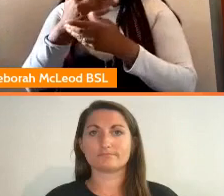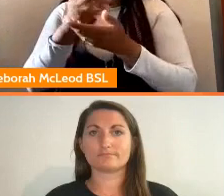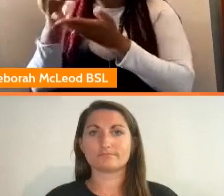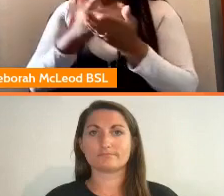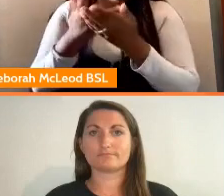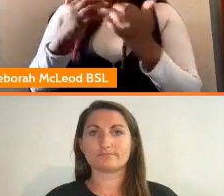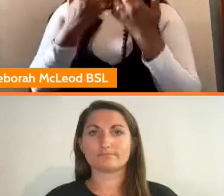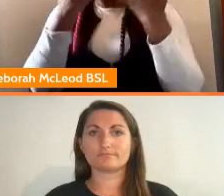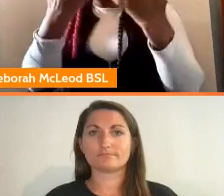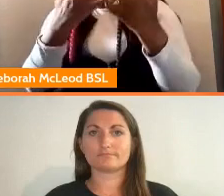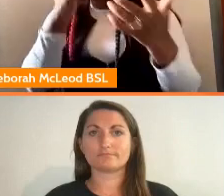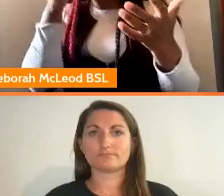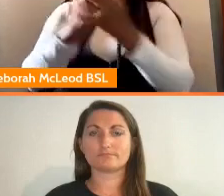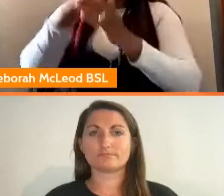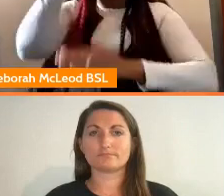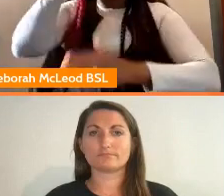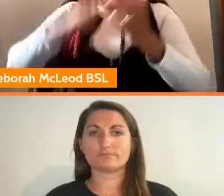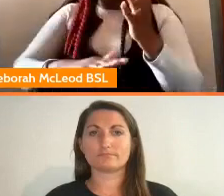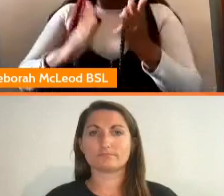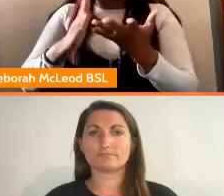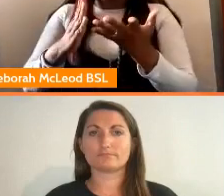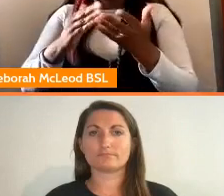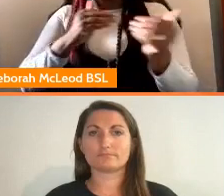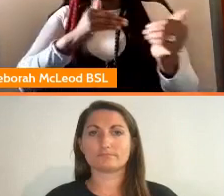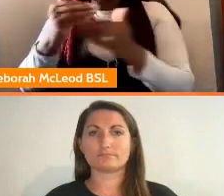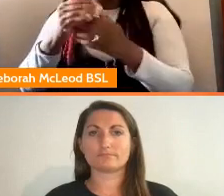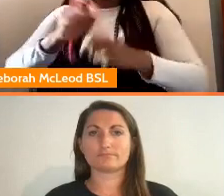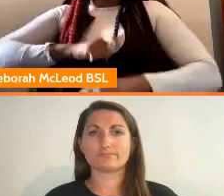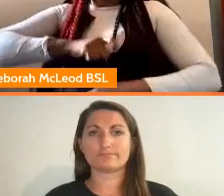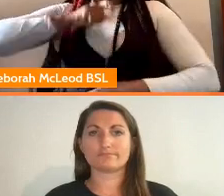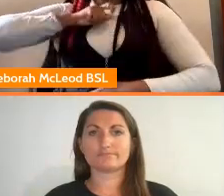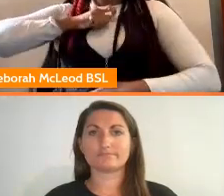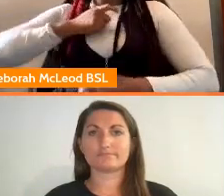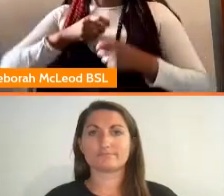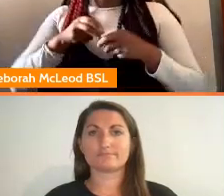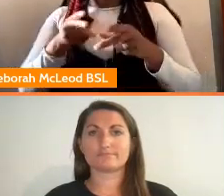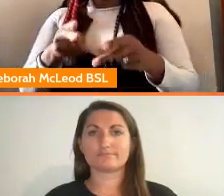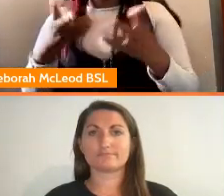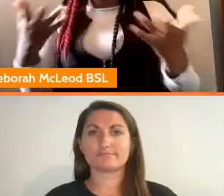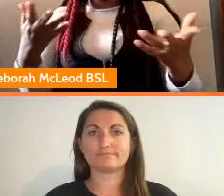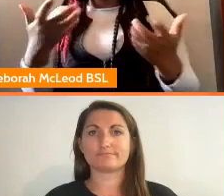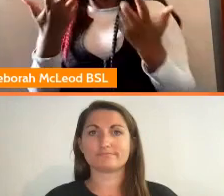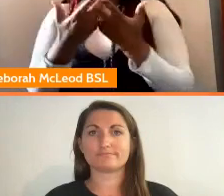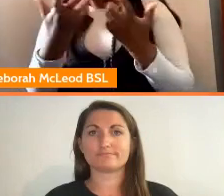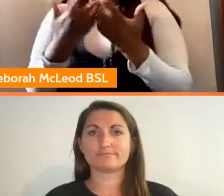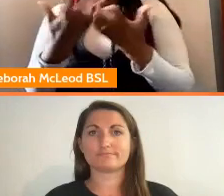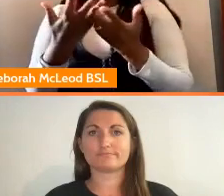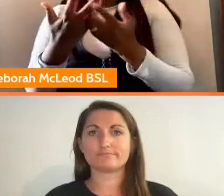experiences we can move forward in a really confident way. A way that, at the moment, we are following the lead of others